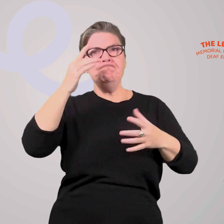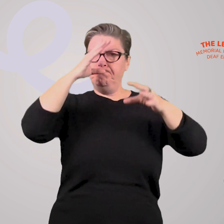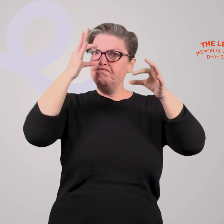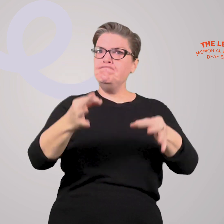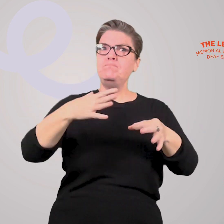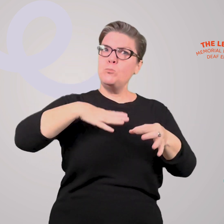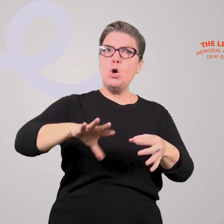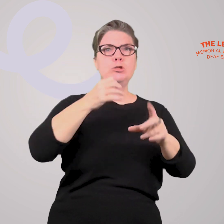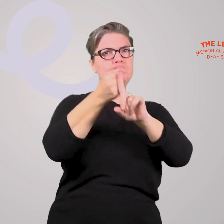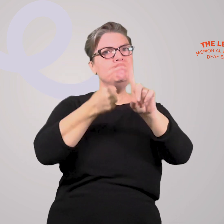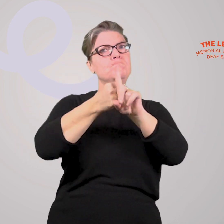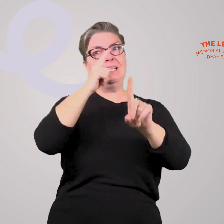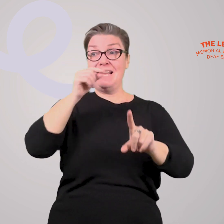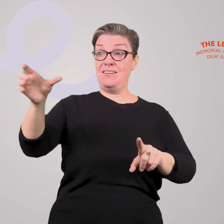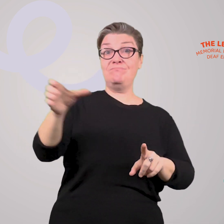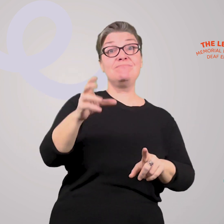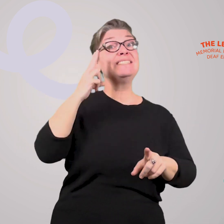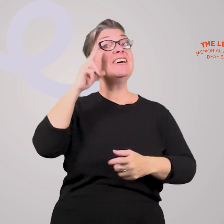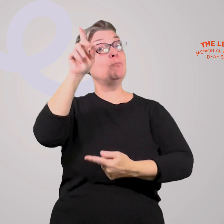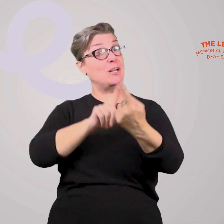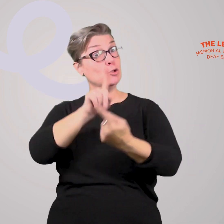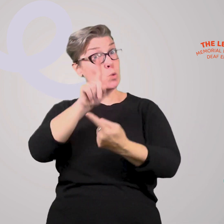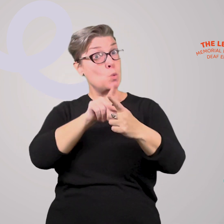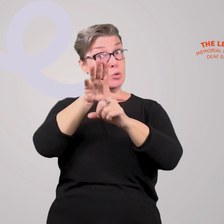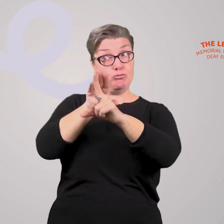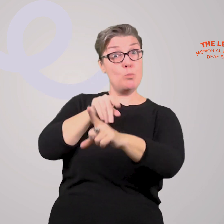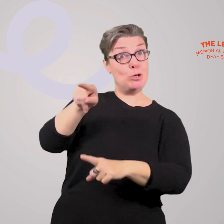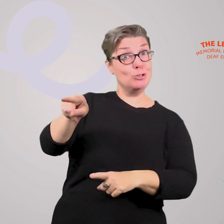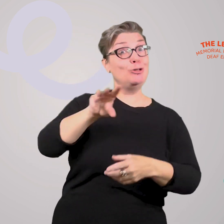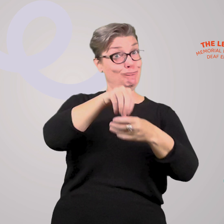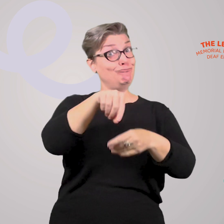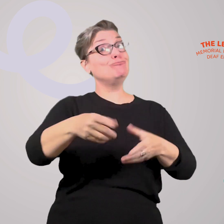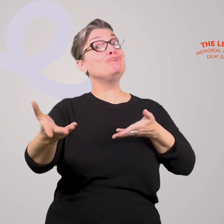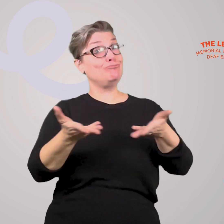for bilingual education for deaf children, Mandy and her team decided to advocate